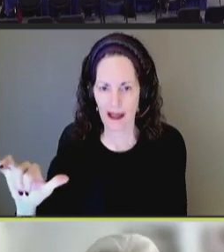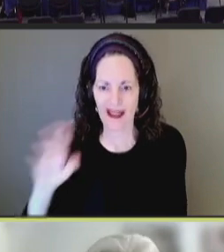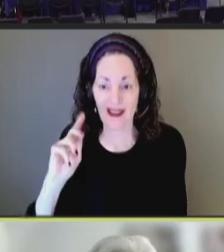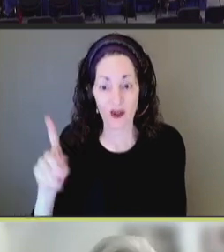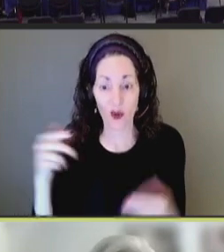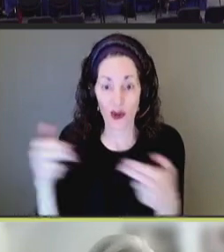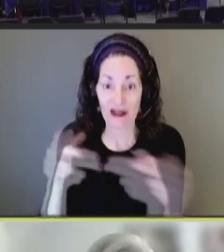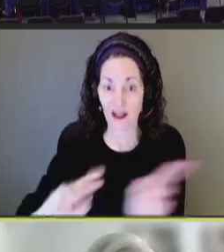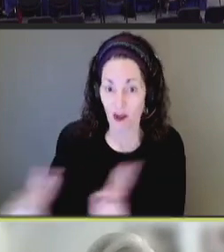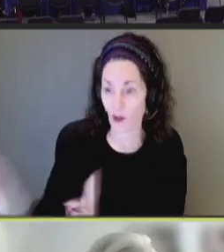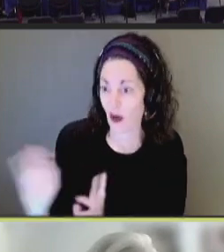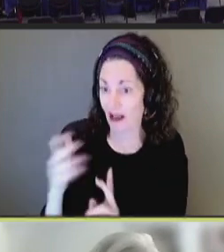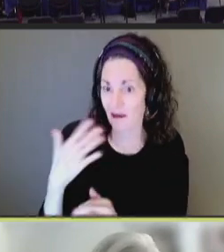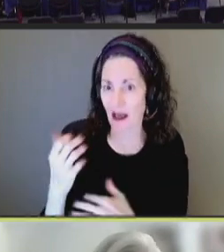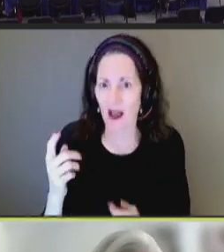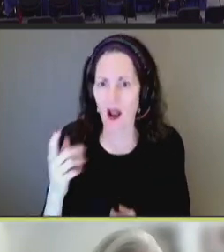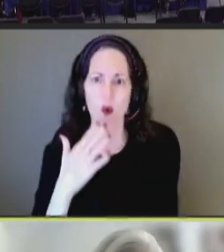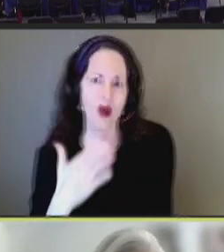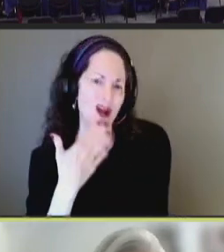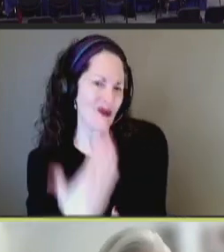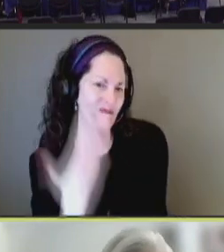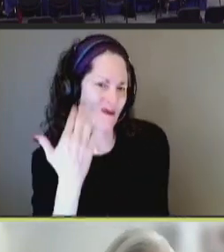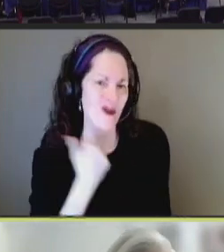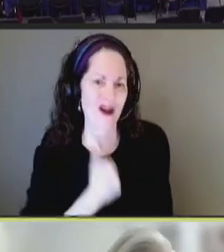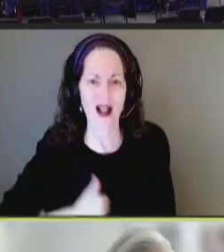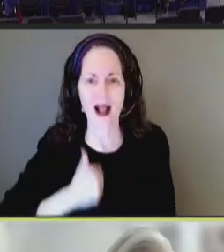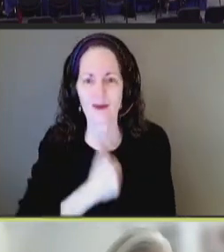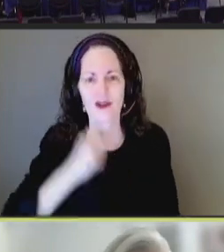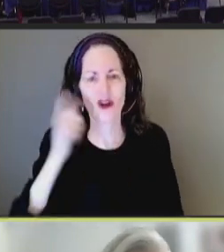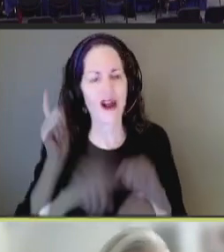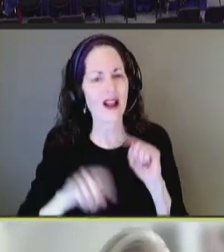couldn't be there on person today. But I am Shannon Stokely. I'm the deputy